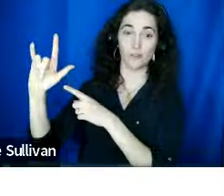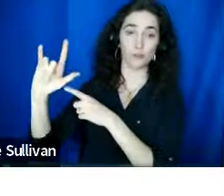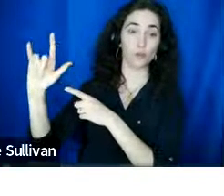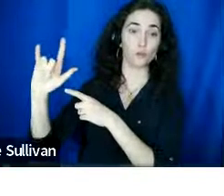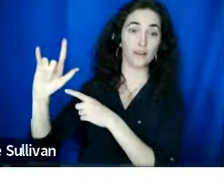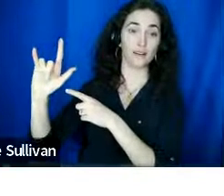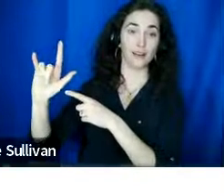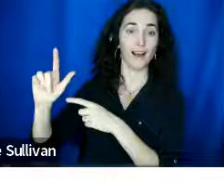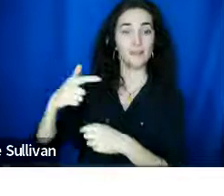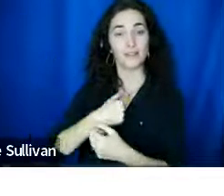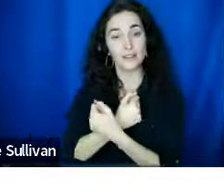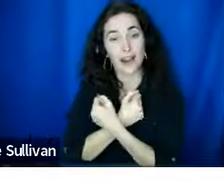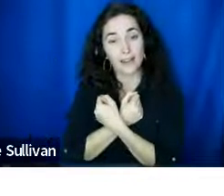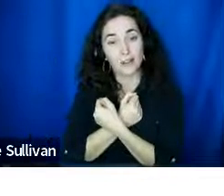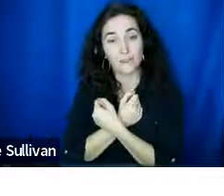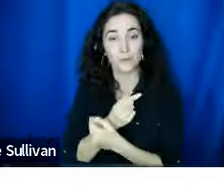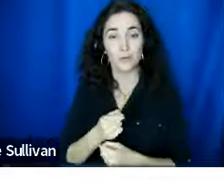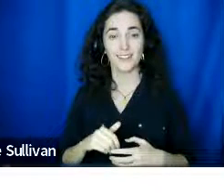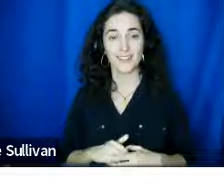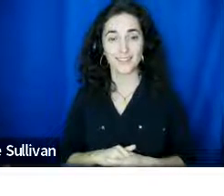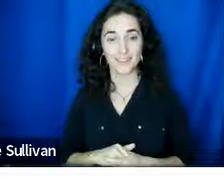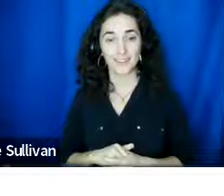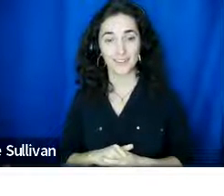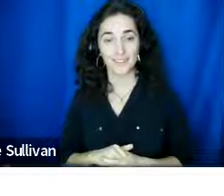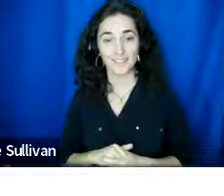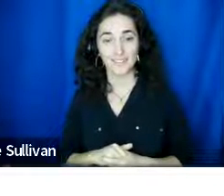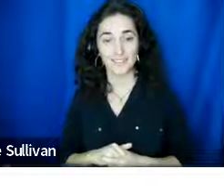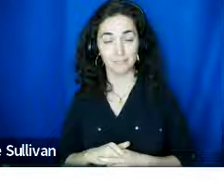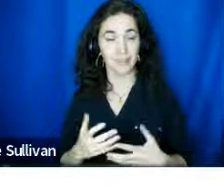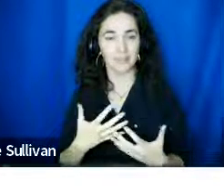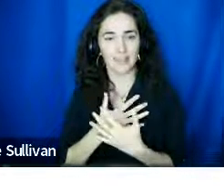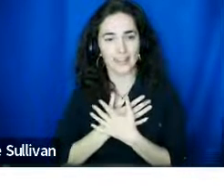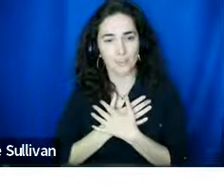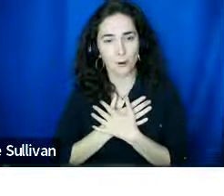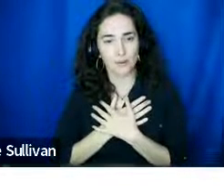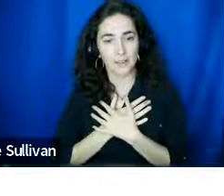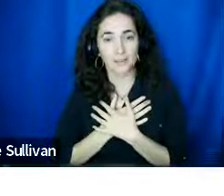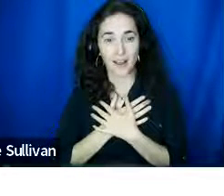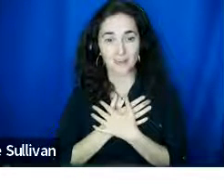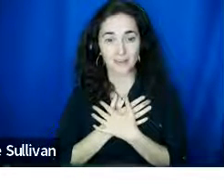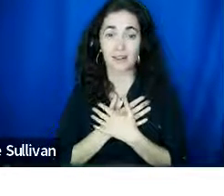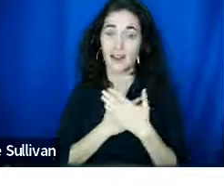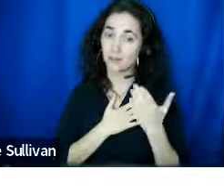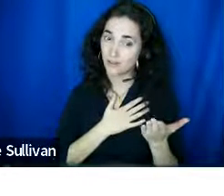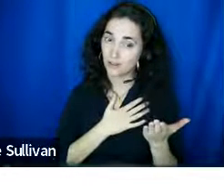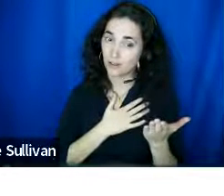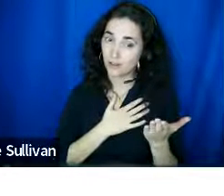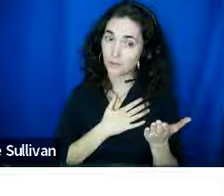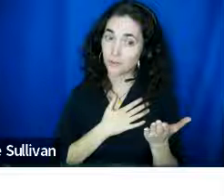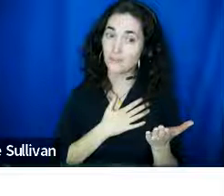I love you--The greeting. I mean the "I love you" that you know that that's personal, in the family.